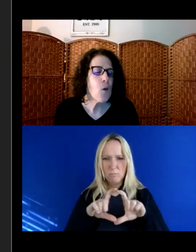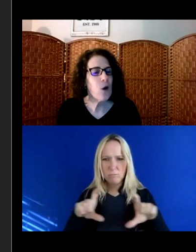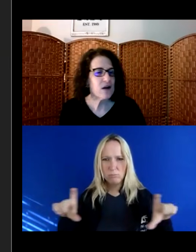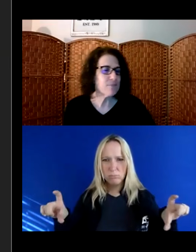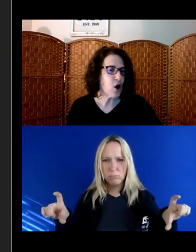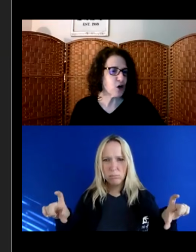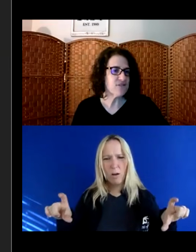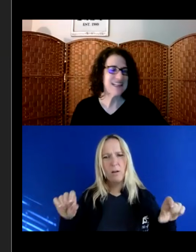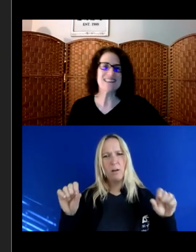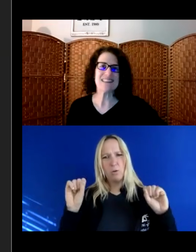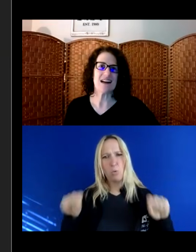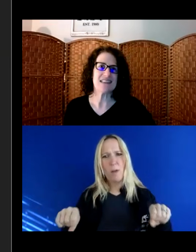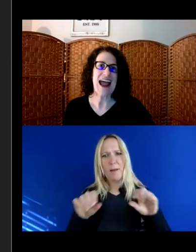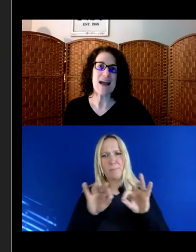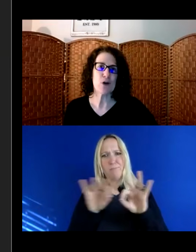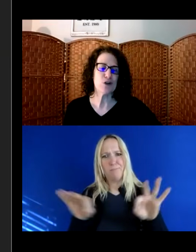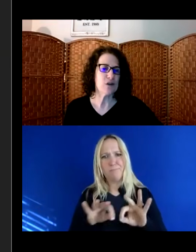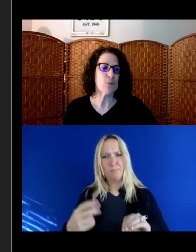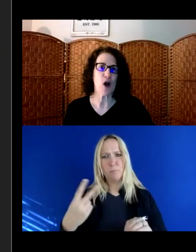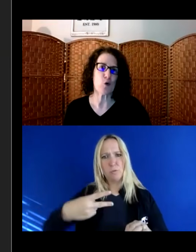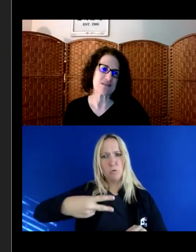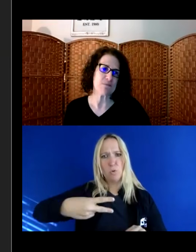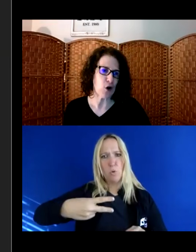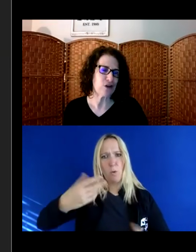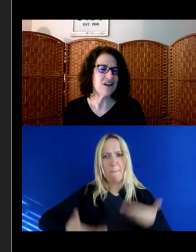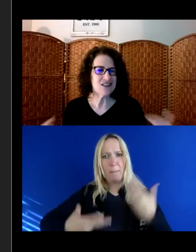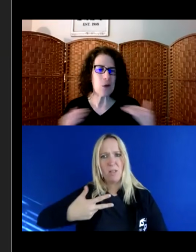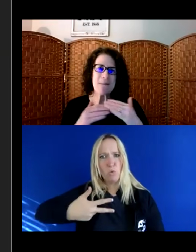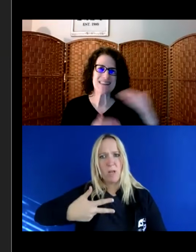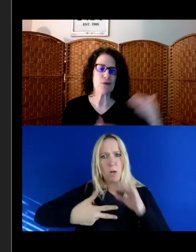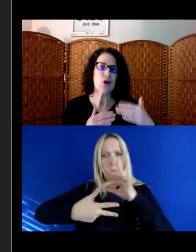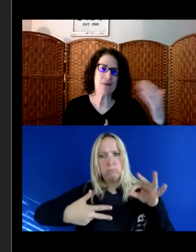Well, part of it is the time on the progress bar, so it makes it look bigger.